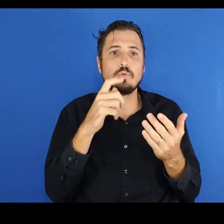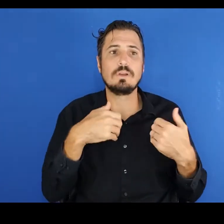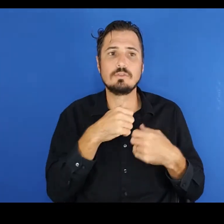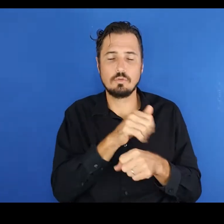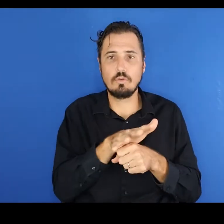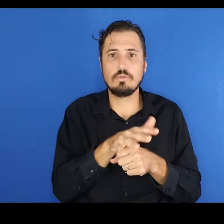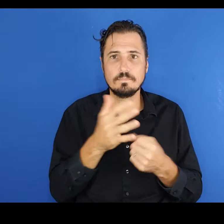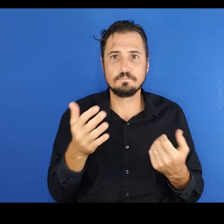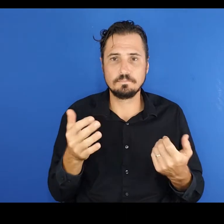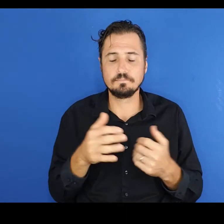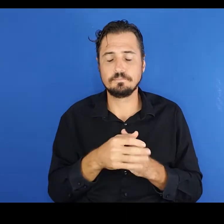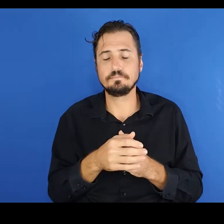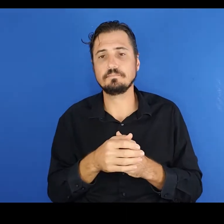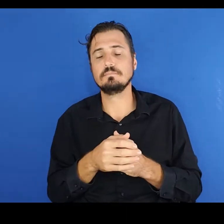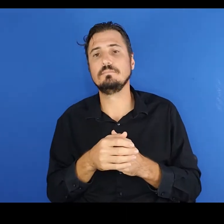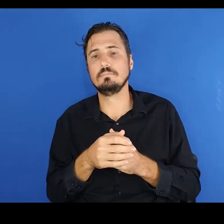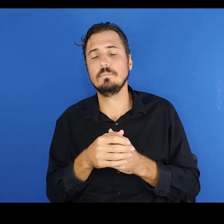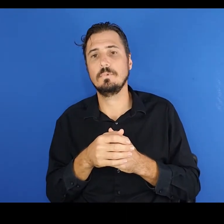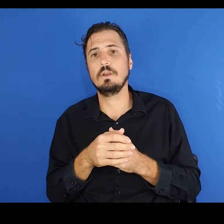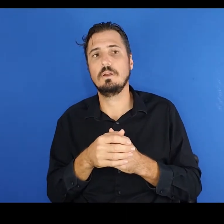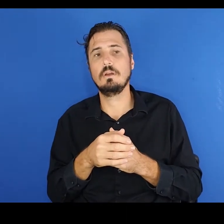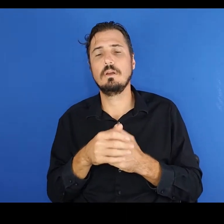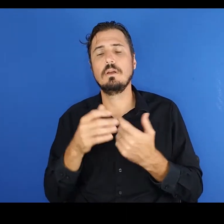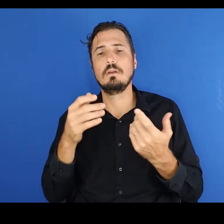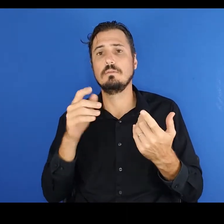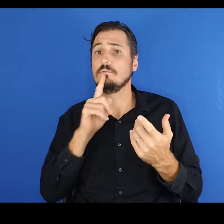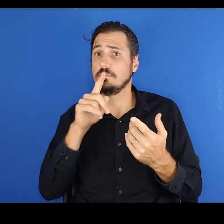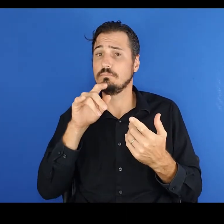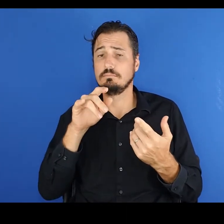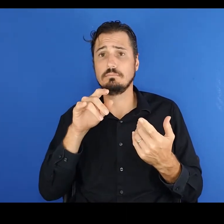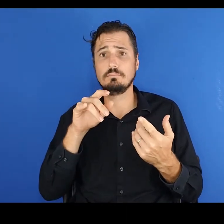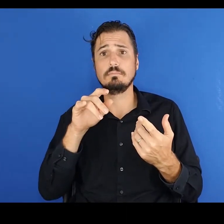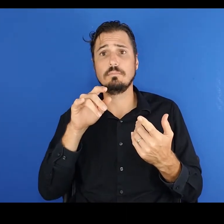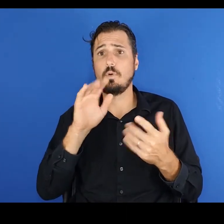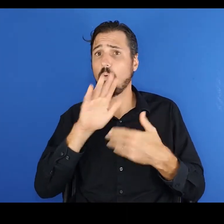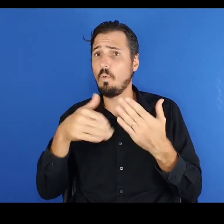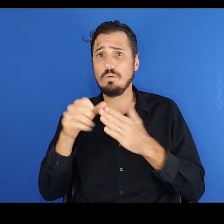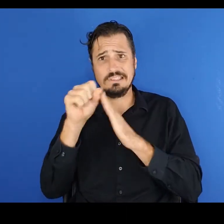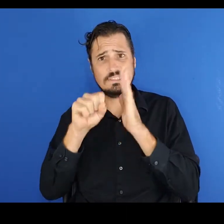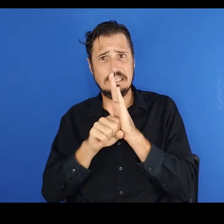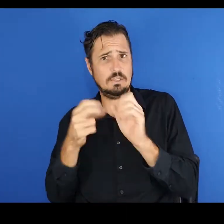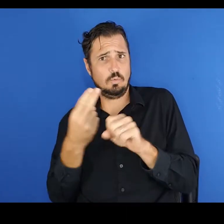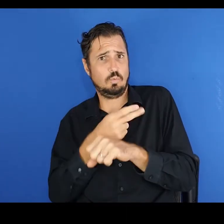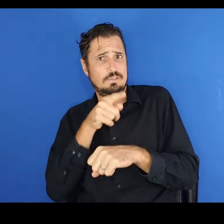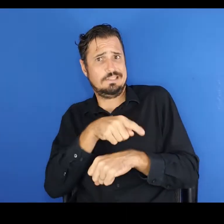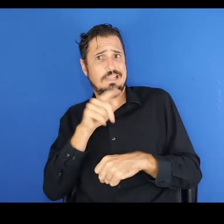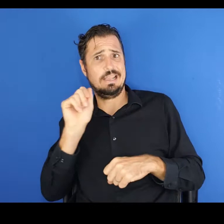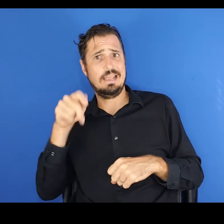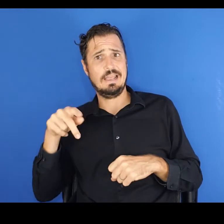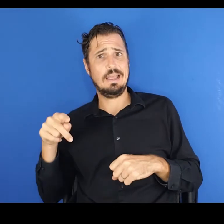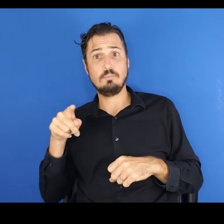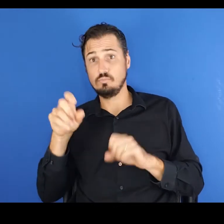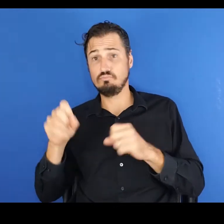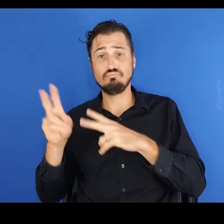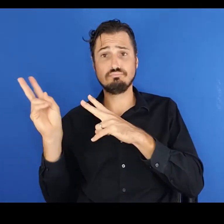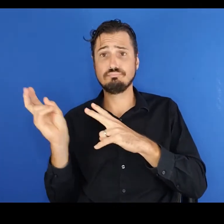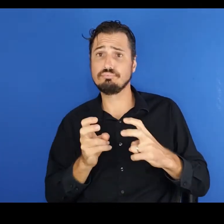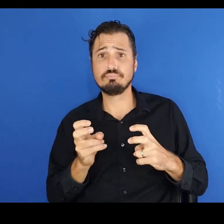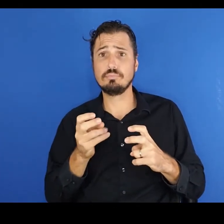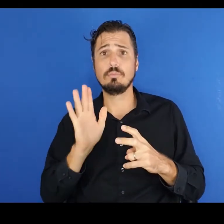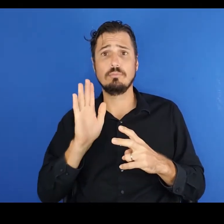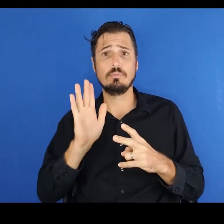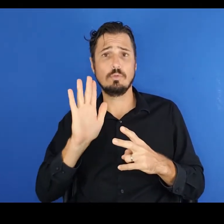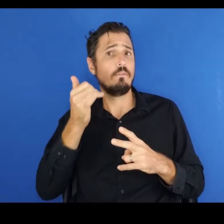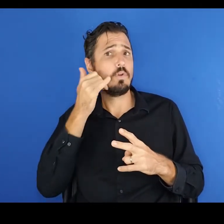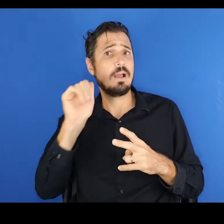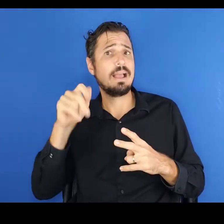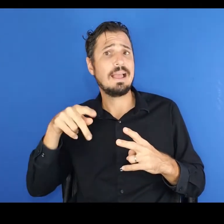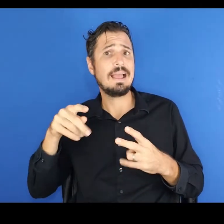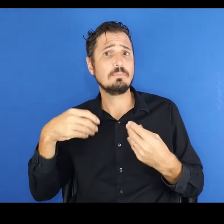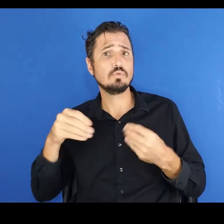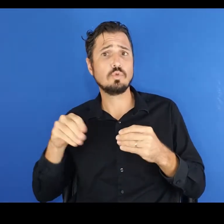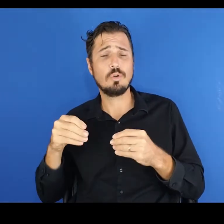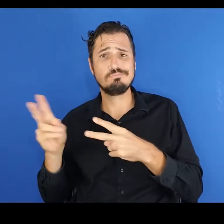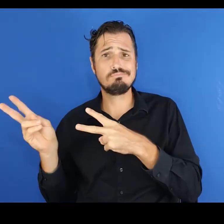alert you if you have potentially been exposed. It is the official contact tracing application for the State of Hawai‘i and you can download it from your phone’s app store